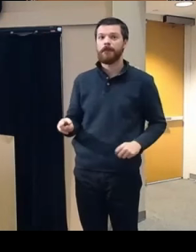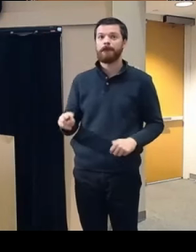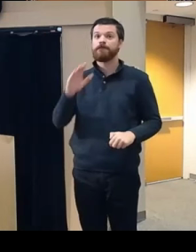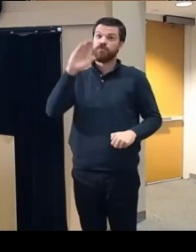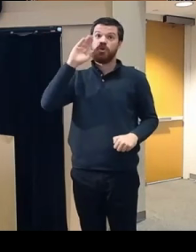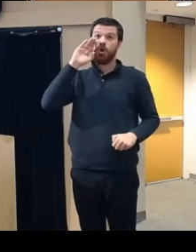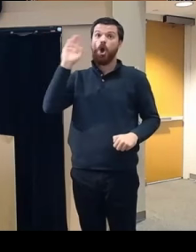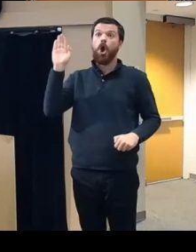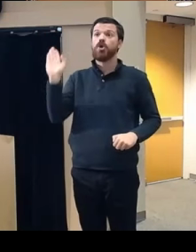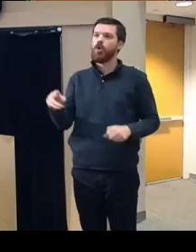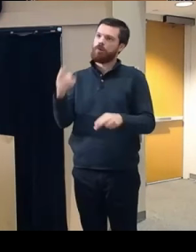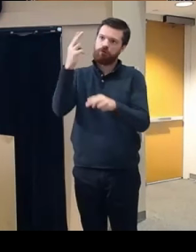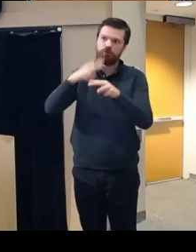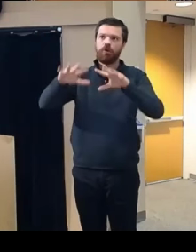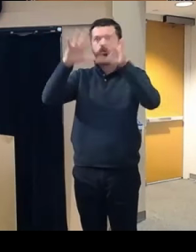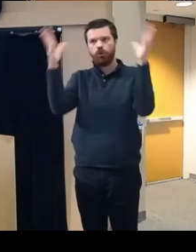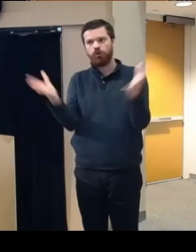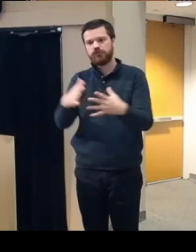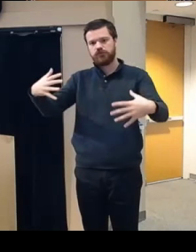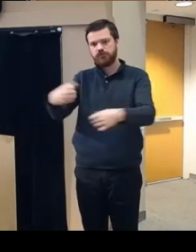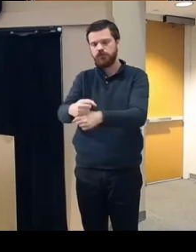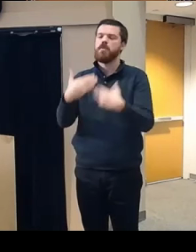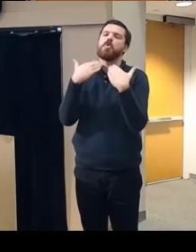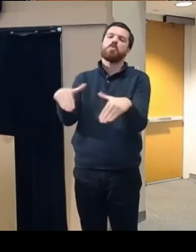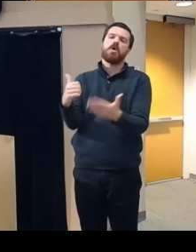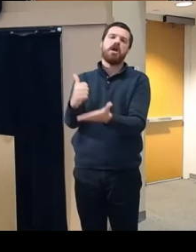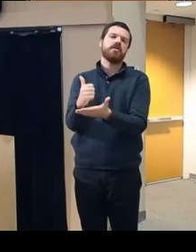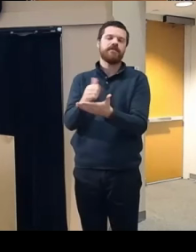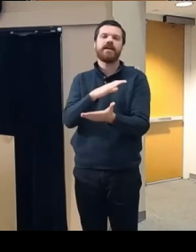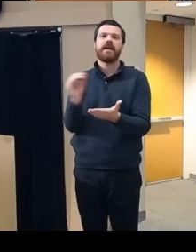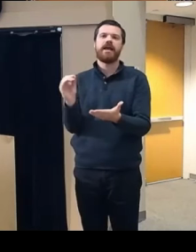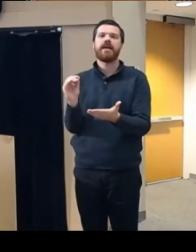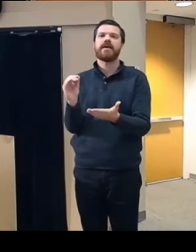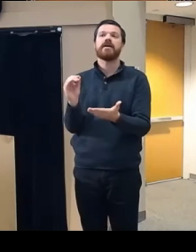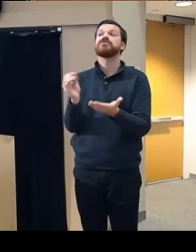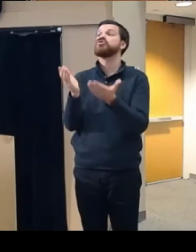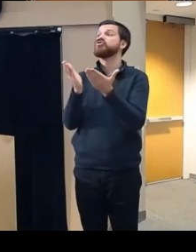it was a a quick overview and summary but very helpful and again service um specific areas